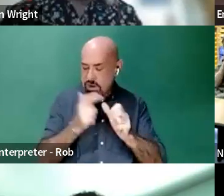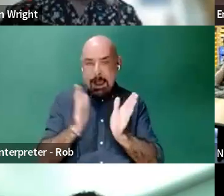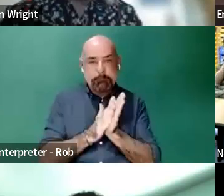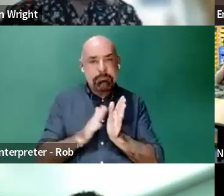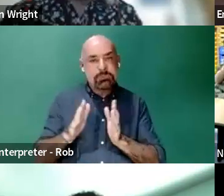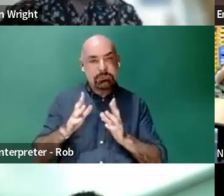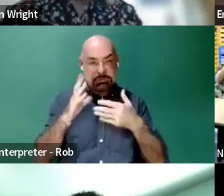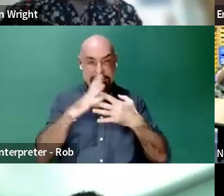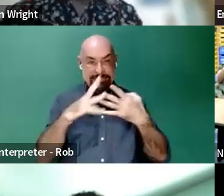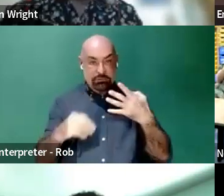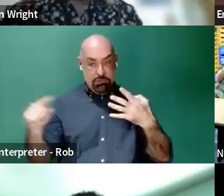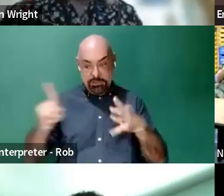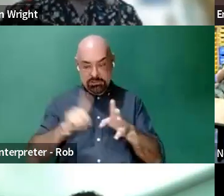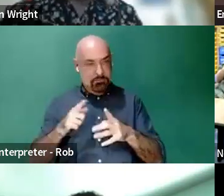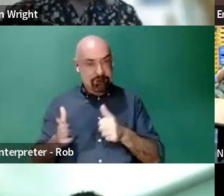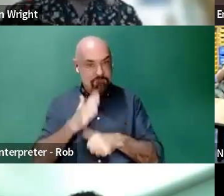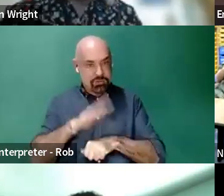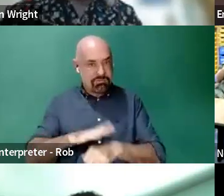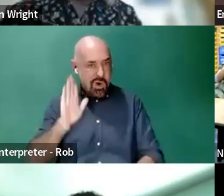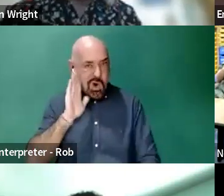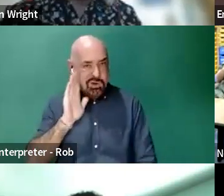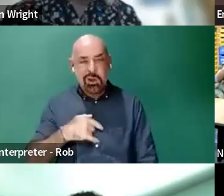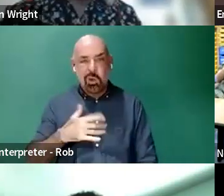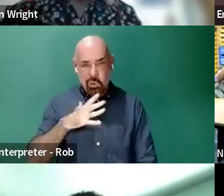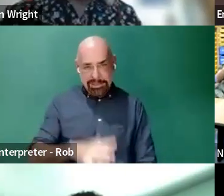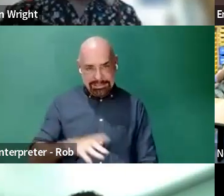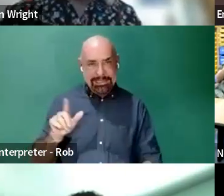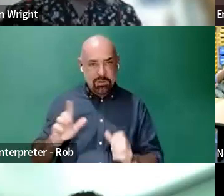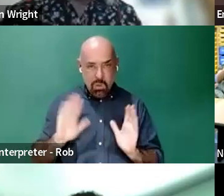I think we need all our heads together